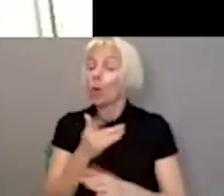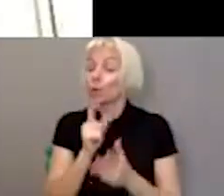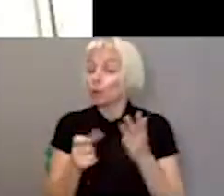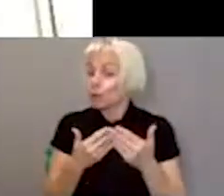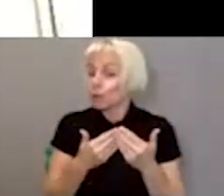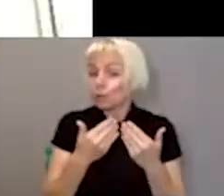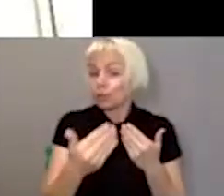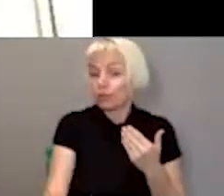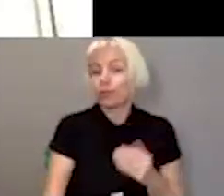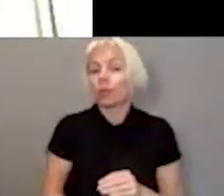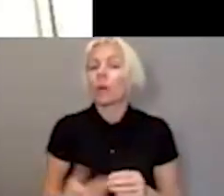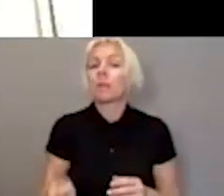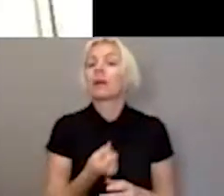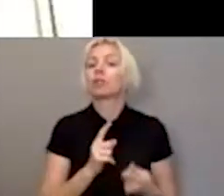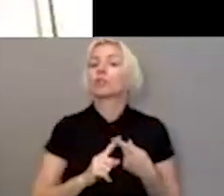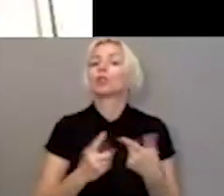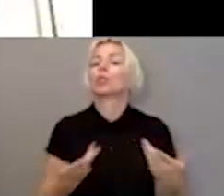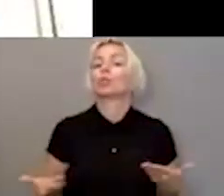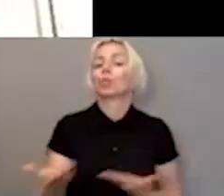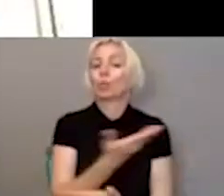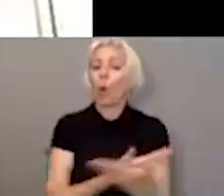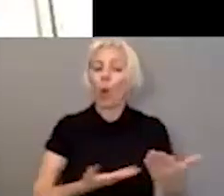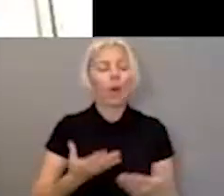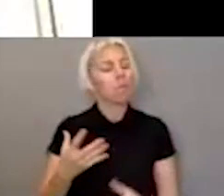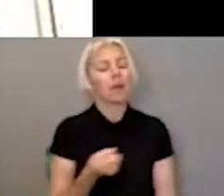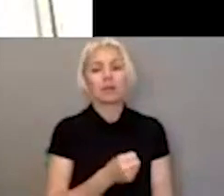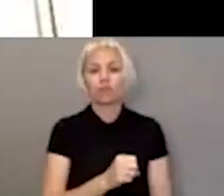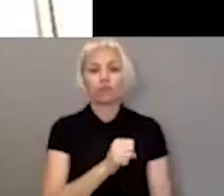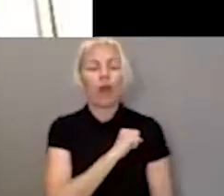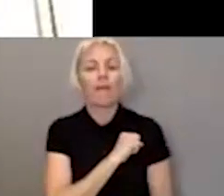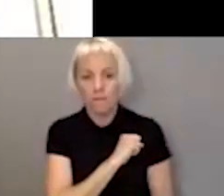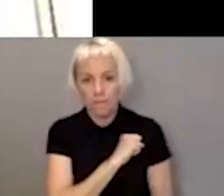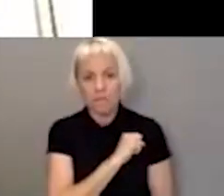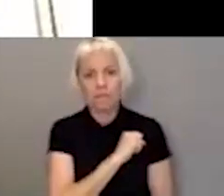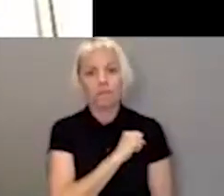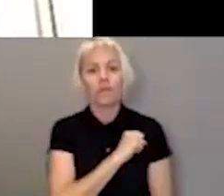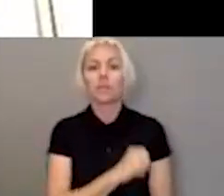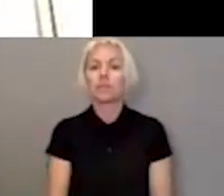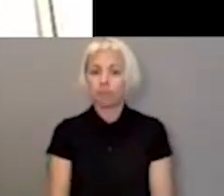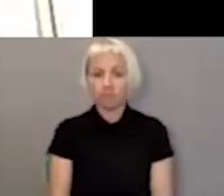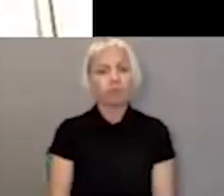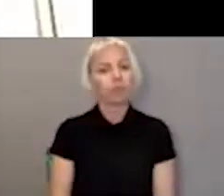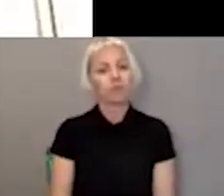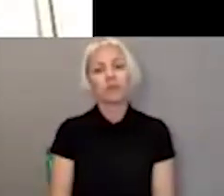brave as we possibly can - to call out those things is one of the best things that we can do and support each other through that. It is a tough topic.